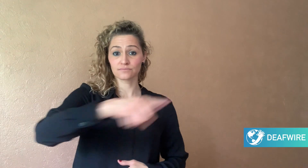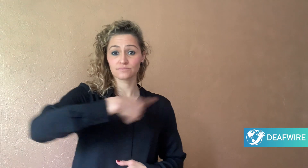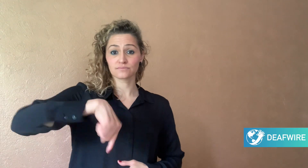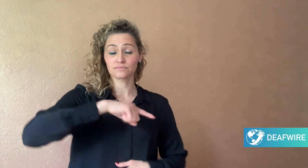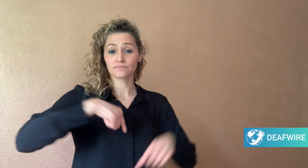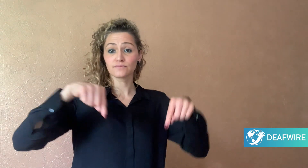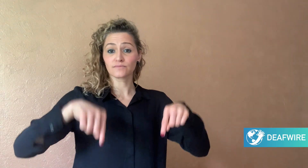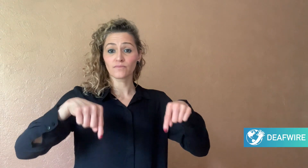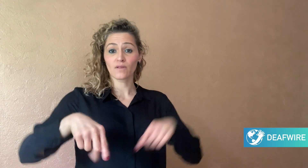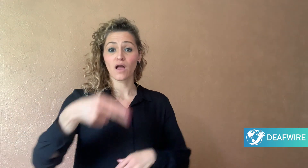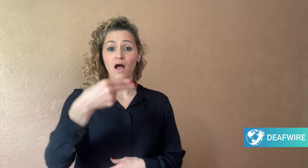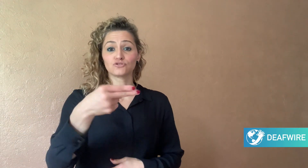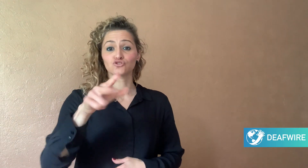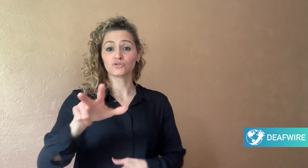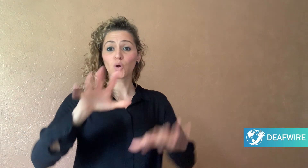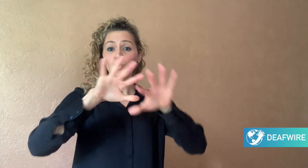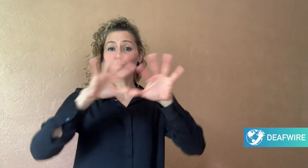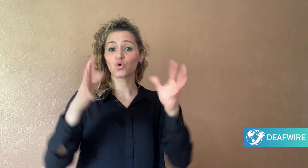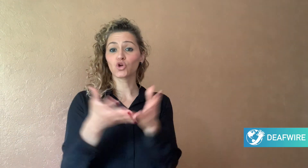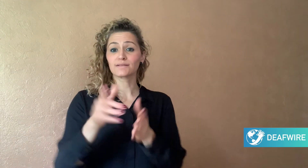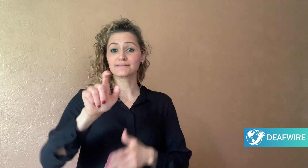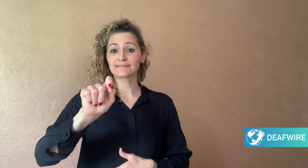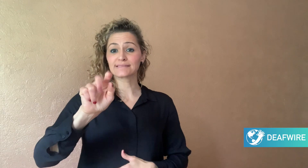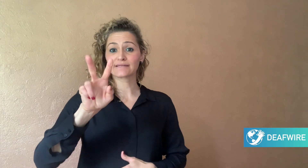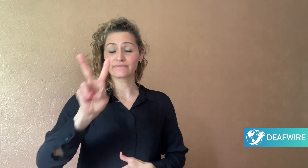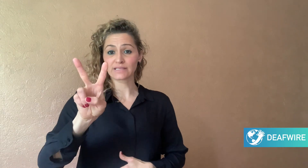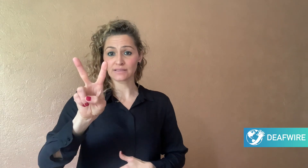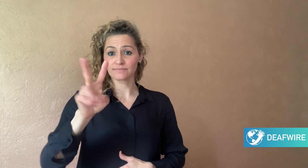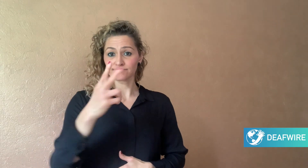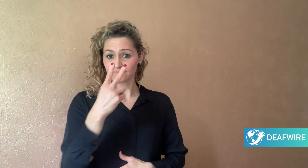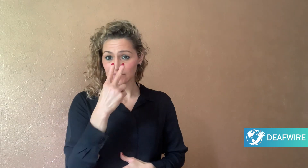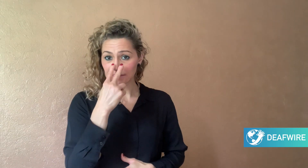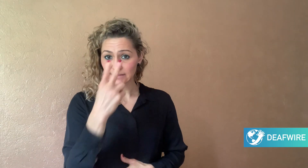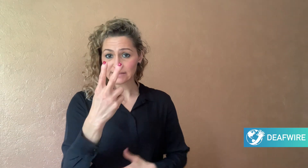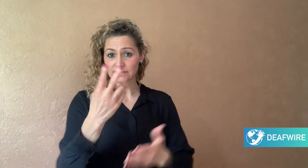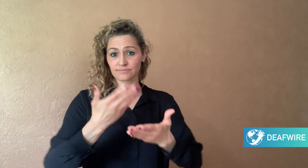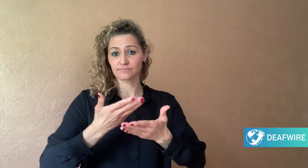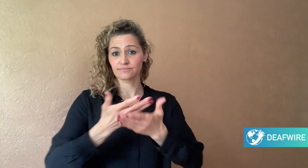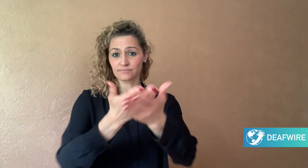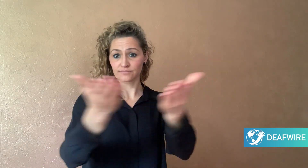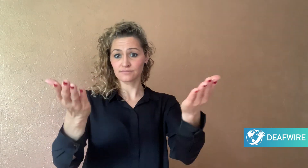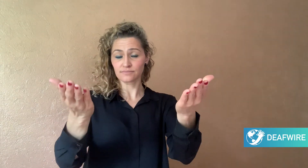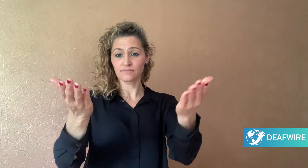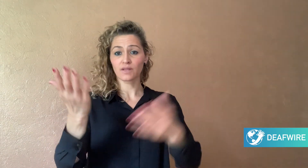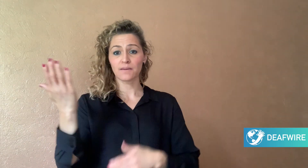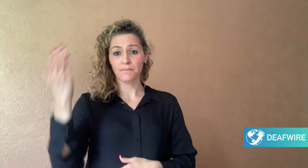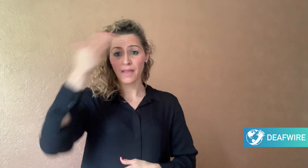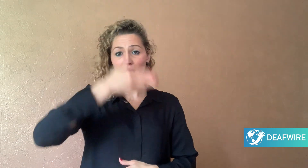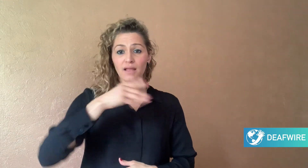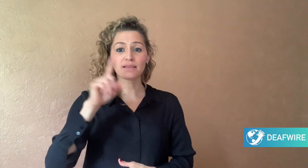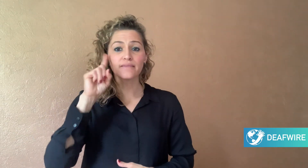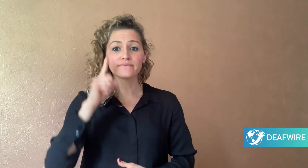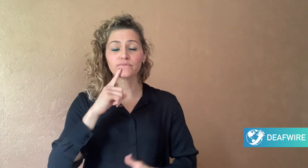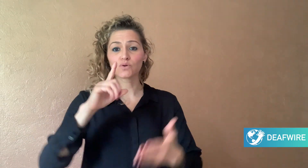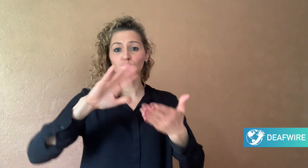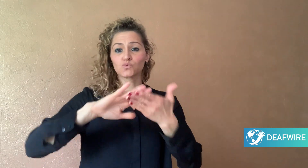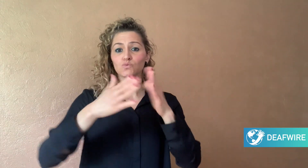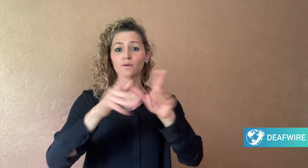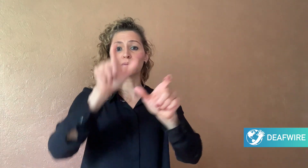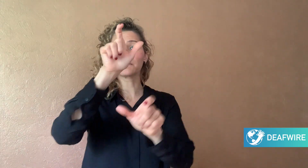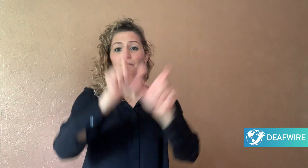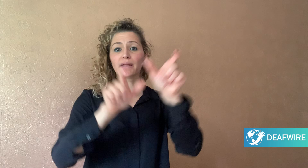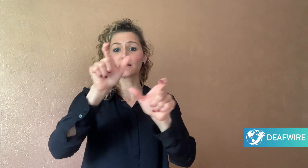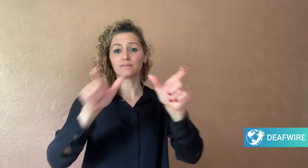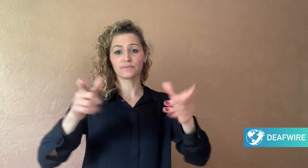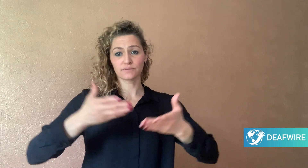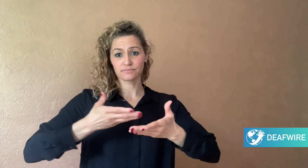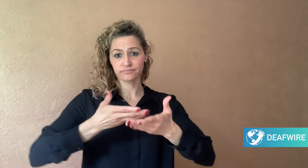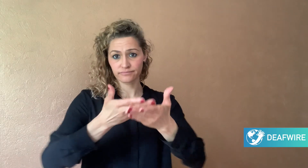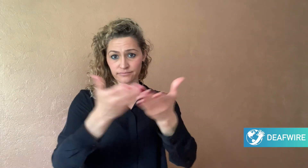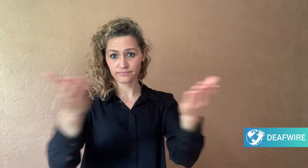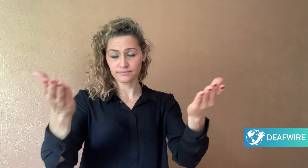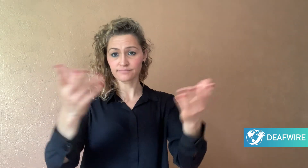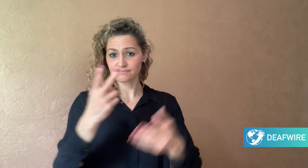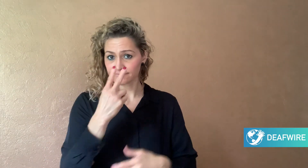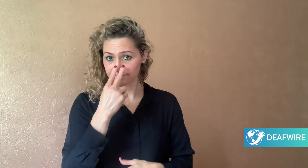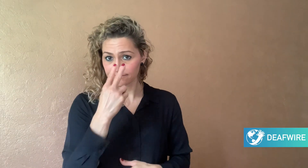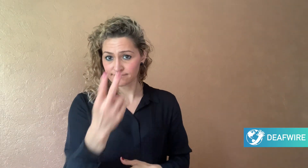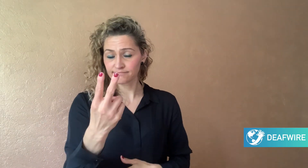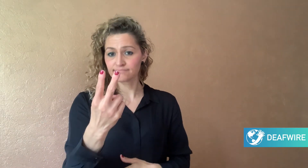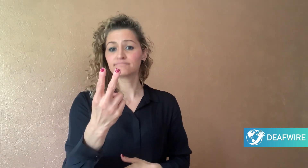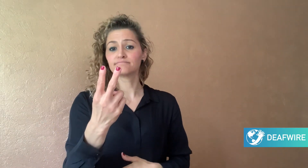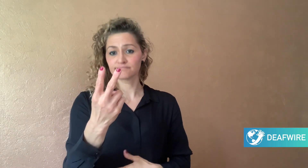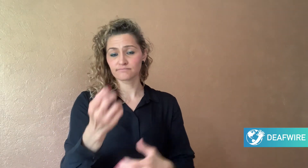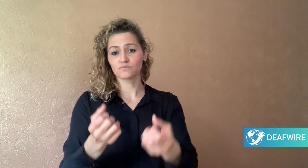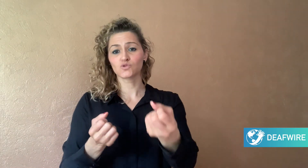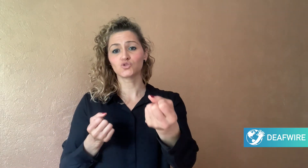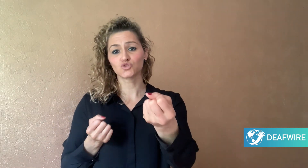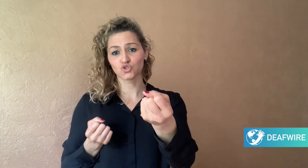We at H3 World TV stand in solidarity with the Black Deaf community